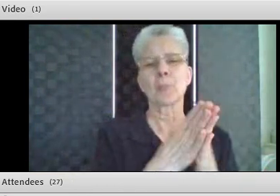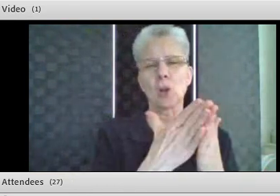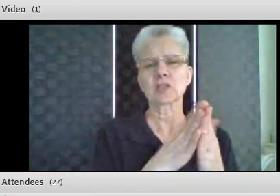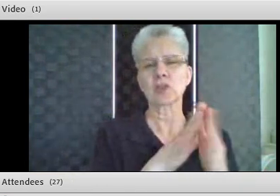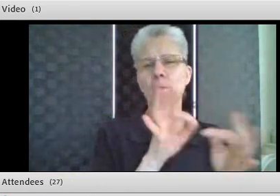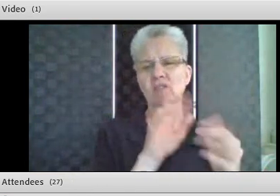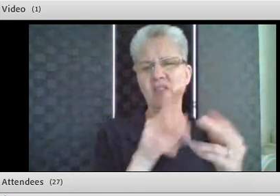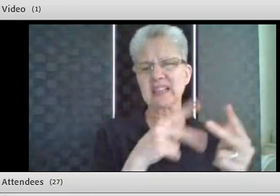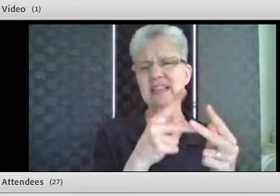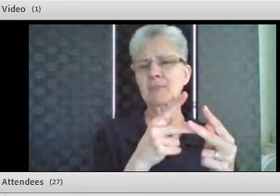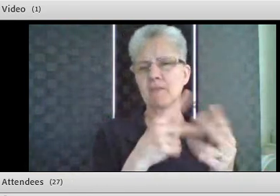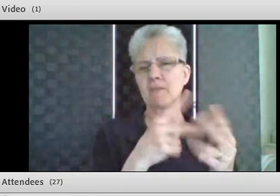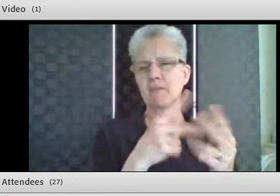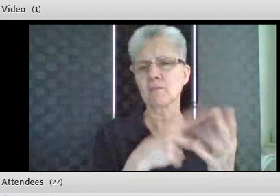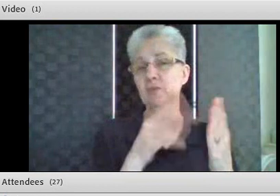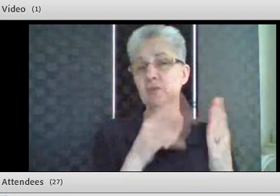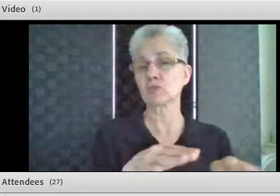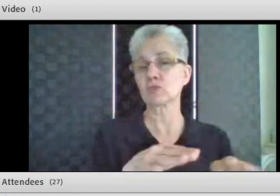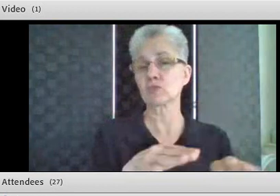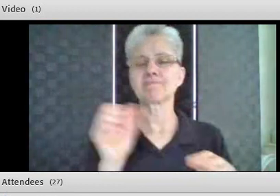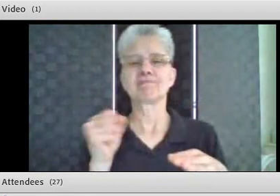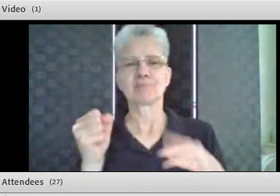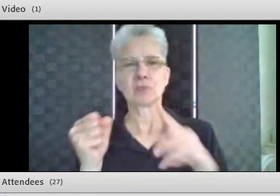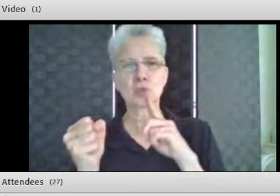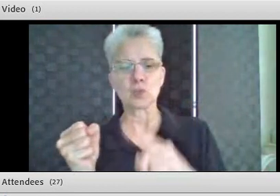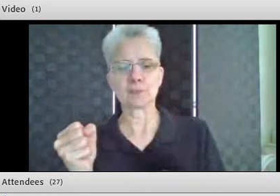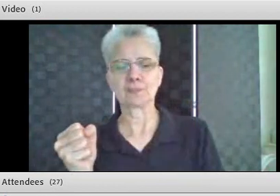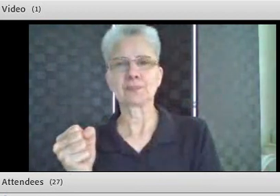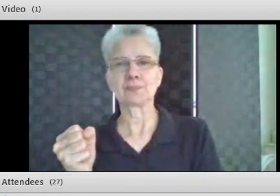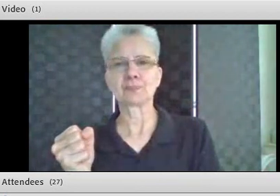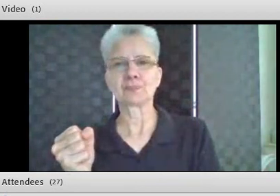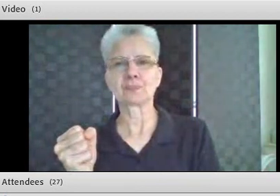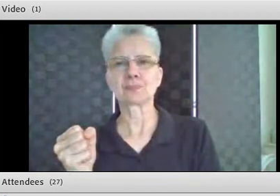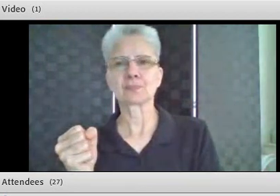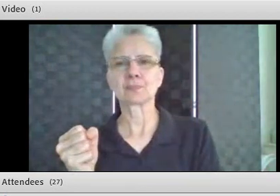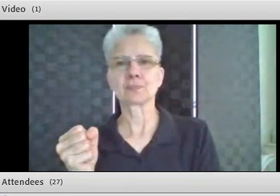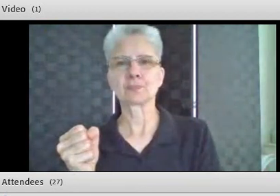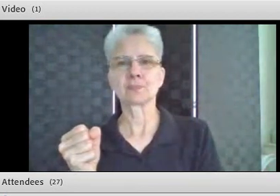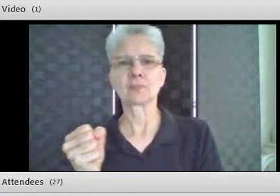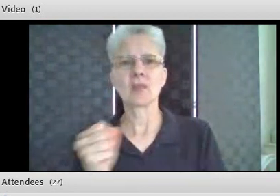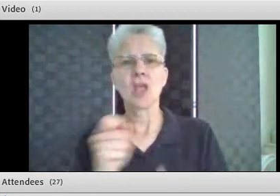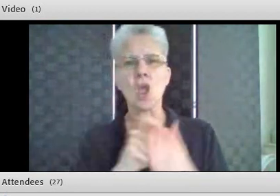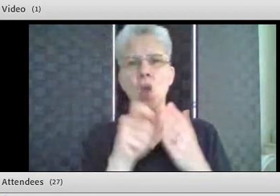and takes a risk and starts painting music, so it's a very neat book. It's a children's book, so it's perfect